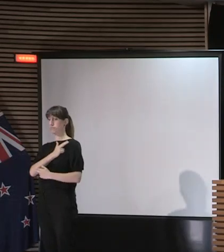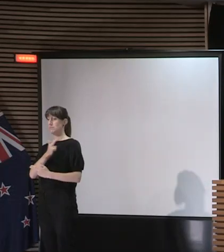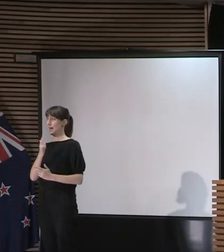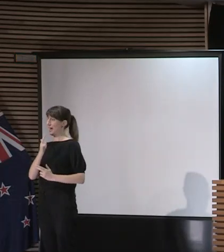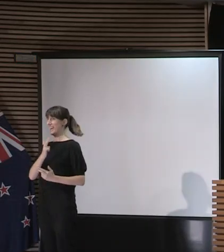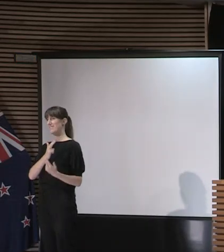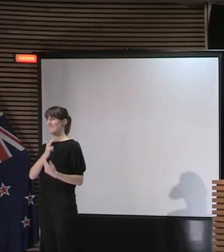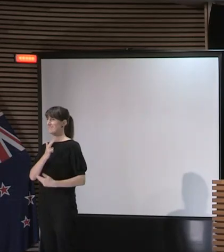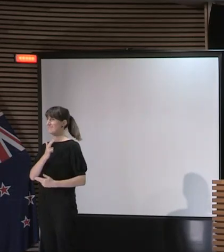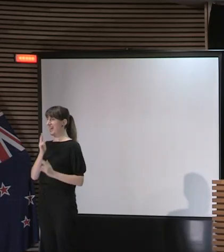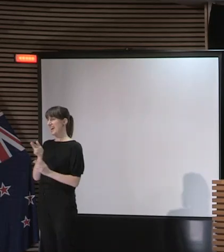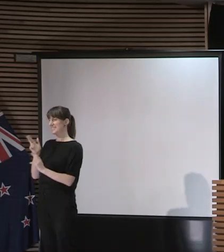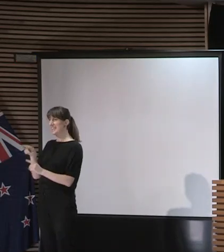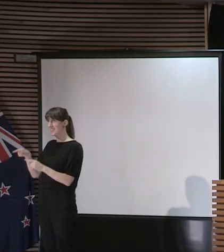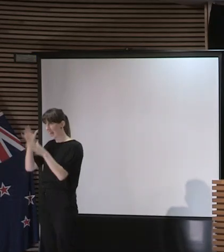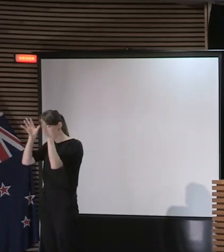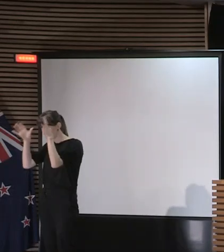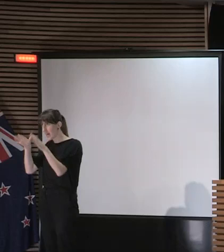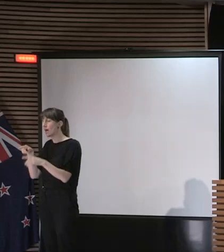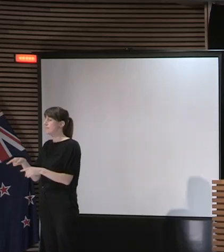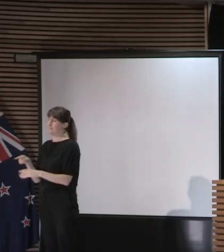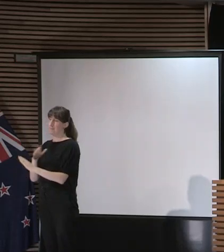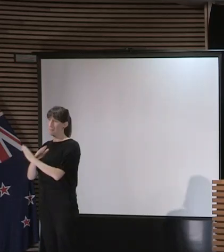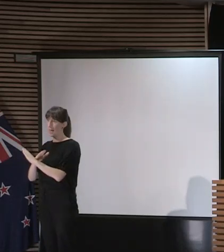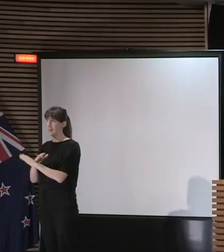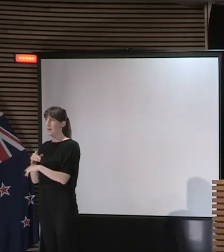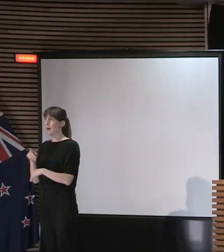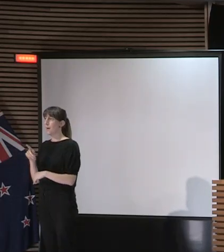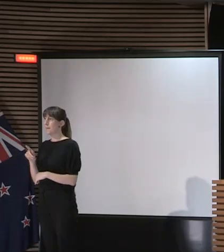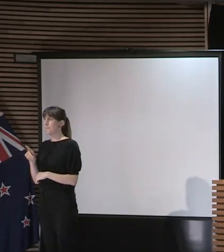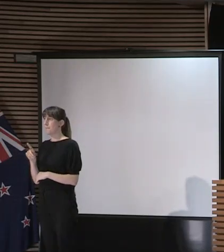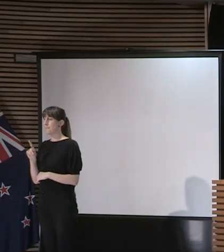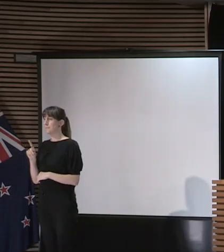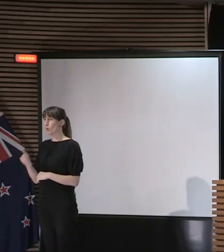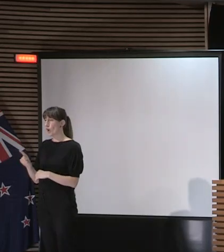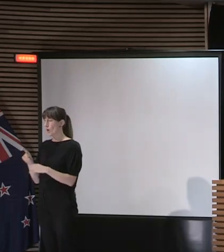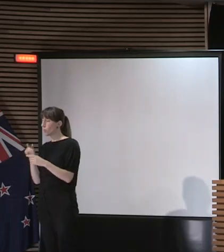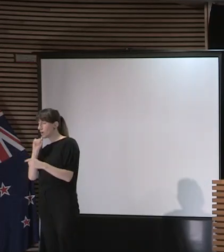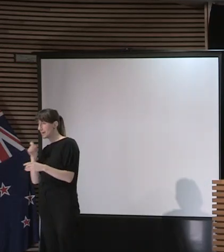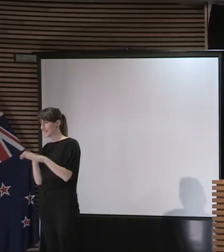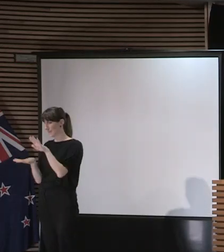haven't wanted access to dockland for hunters, but there will be some crossover